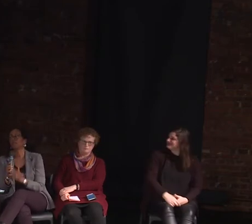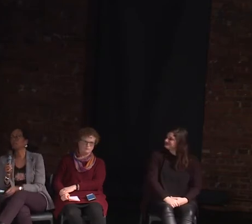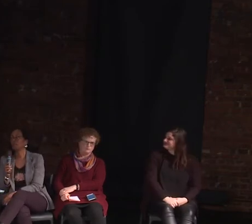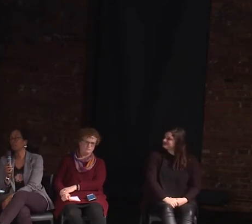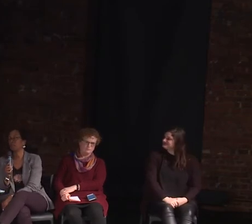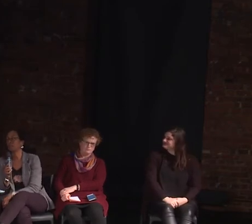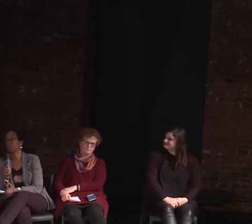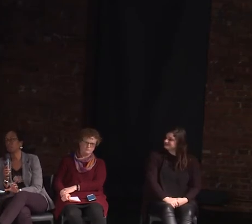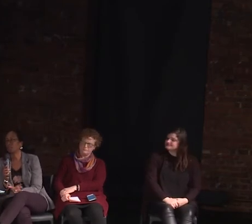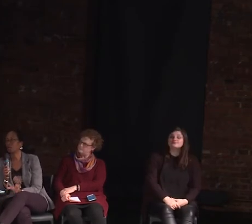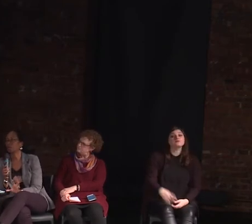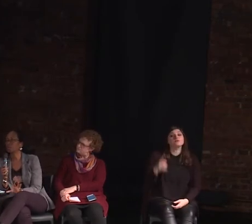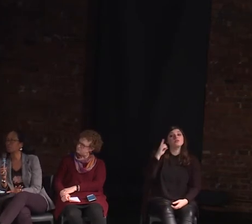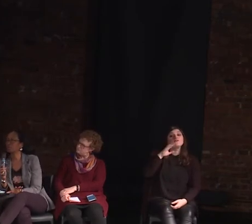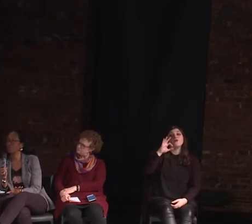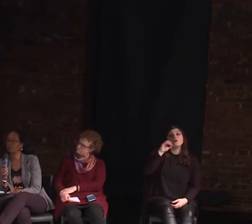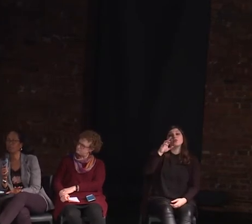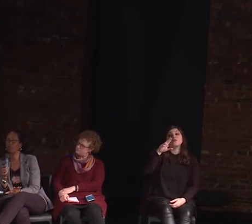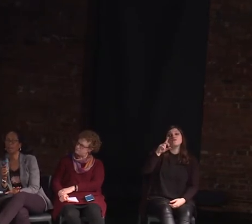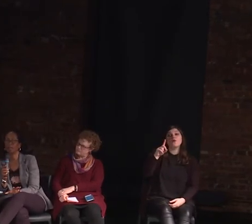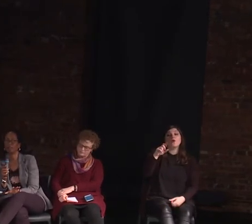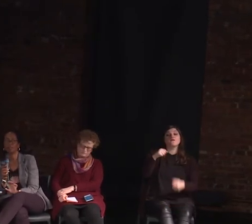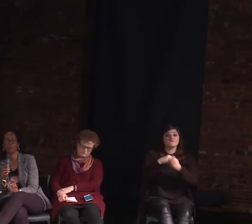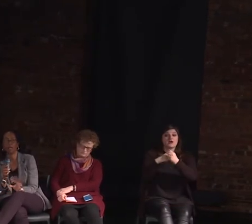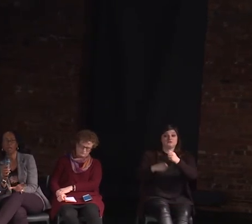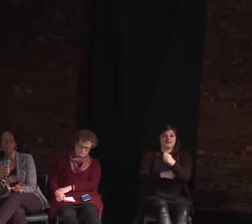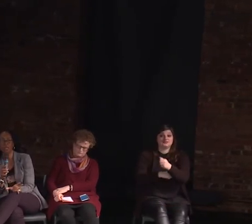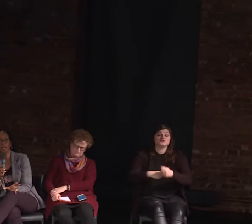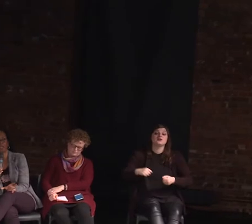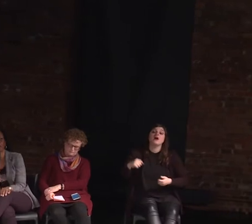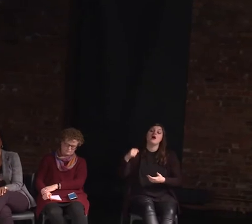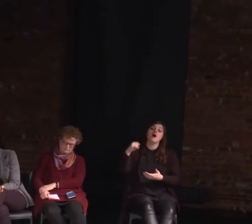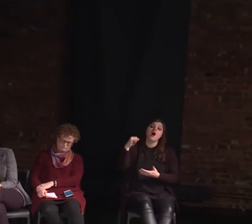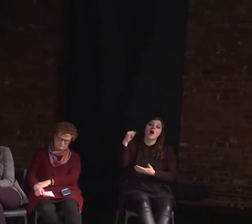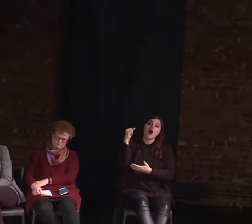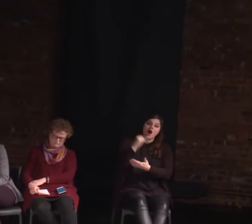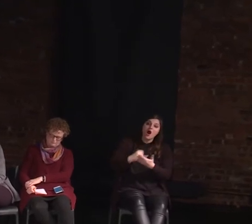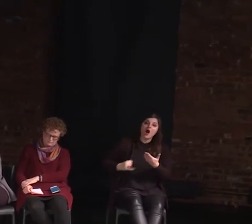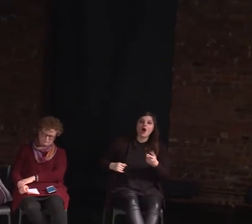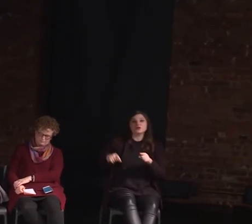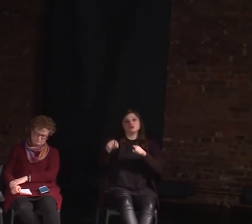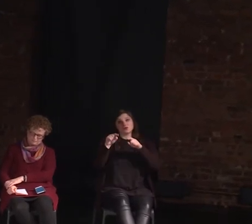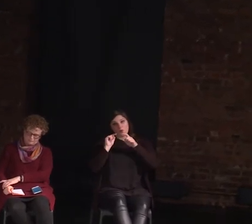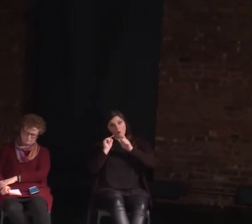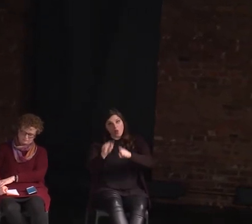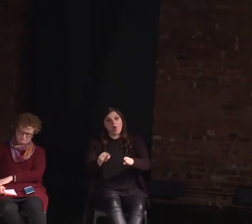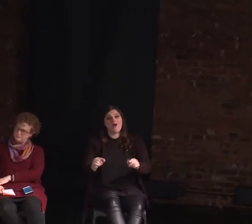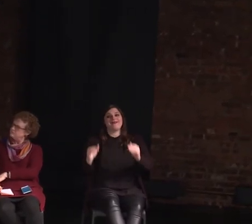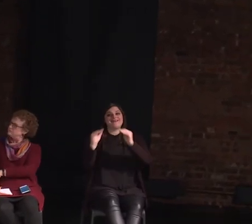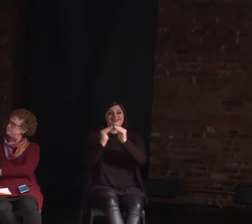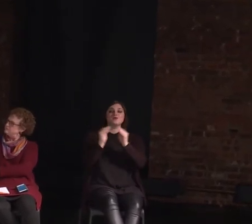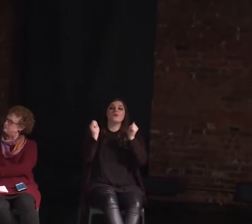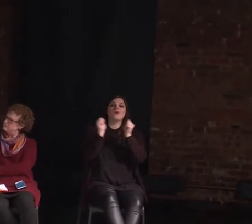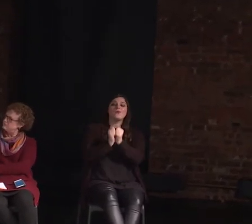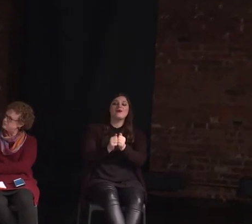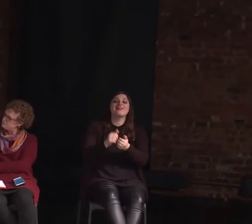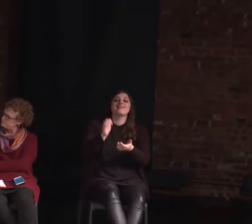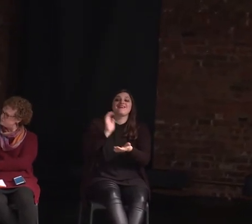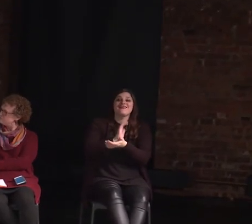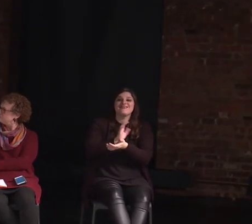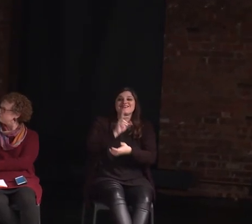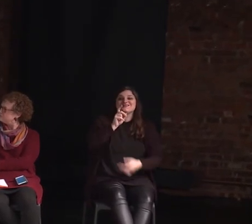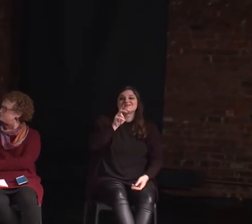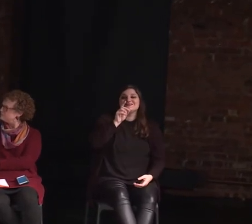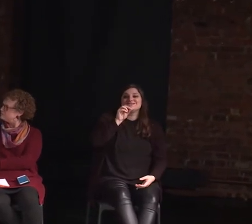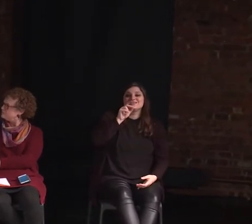At the Ford Foundation, the arts live alongside documentary filmmaking and investigative journalism.